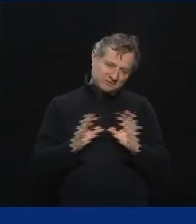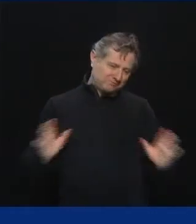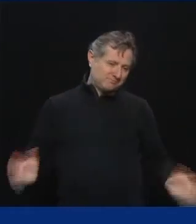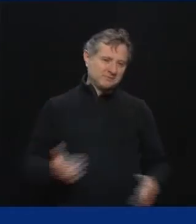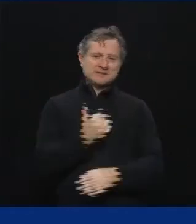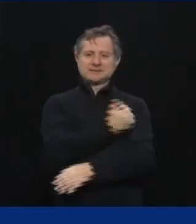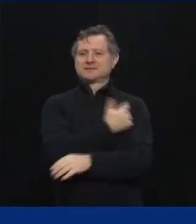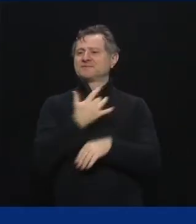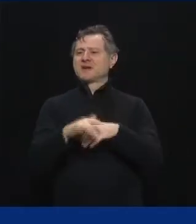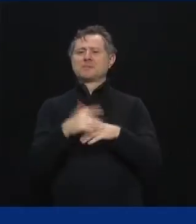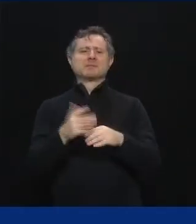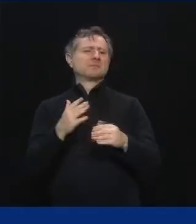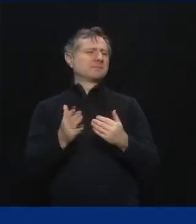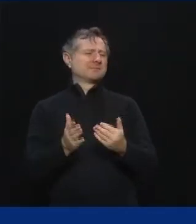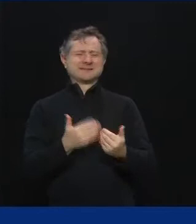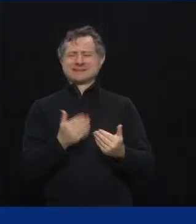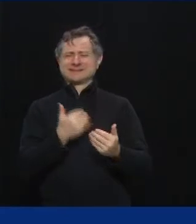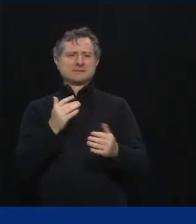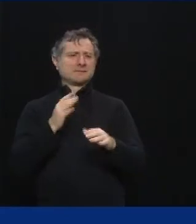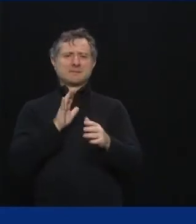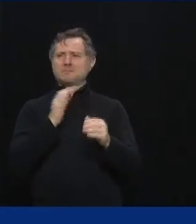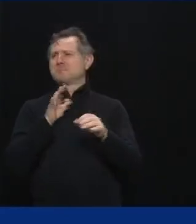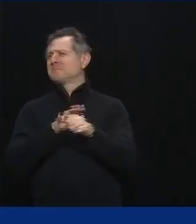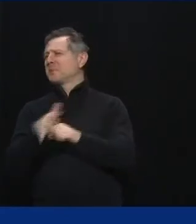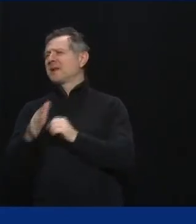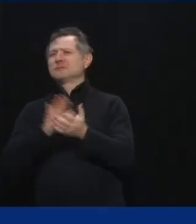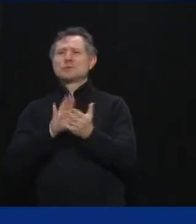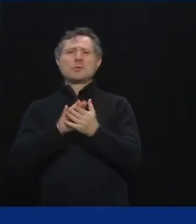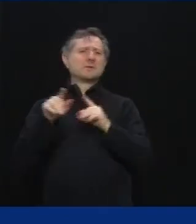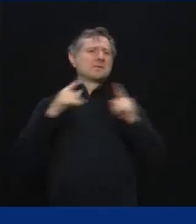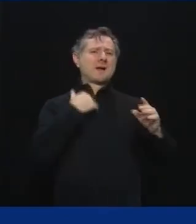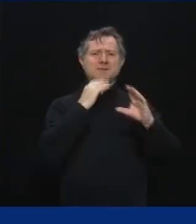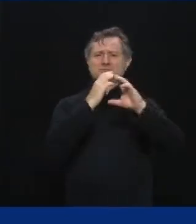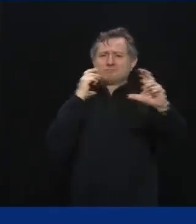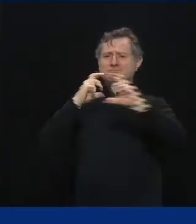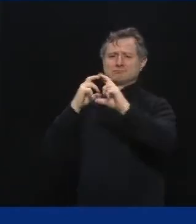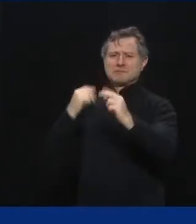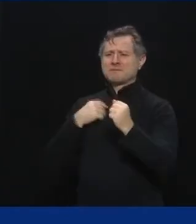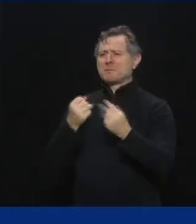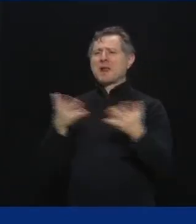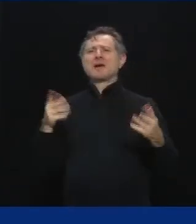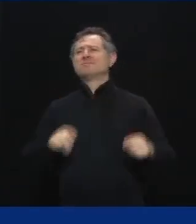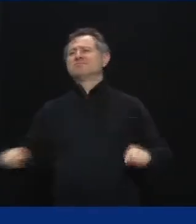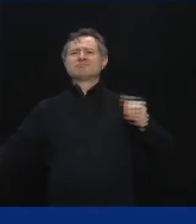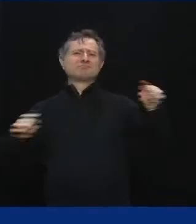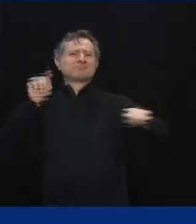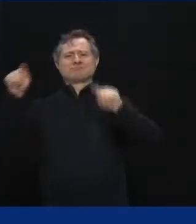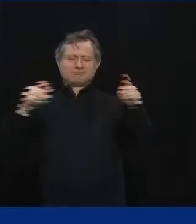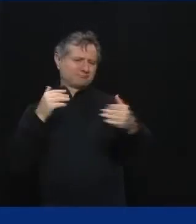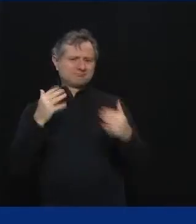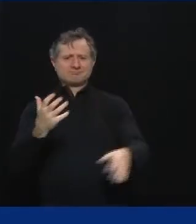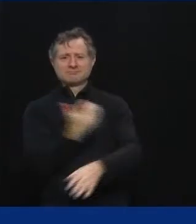FIRST, TAKE ADVANTAGE OF THEIR 12 TO 17 TO GET THEM VACCINATED AS SOON AS POSSIBLE. IT'S EASILY AVAILABLE. MANY SCHOOLS, WE HAVE POP-UP